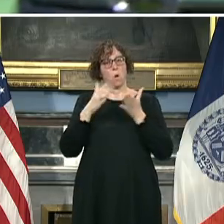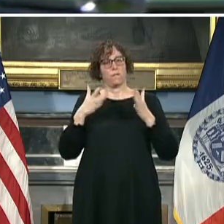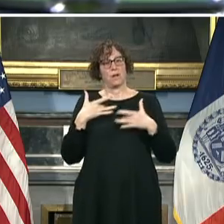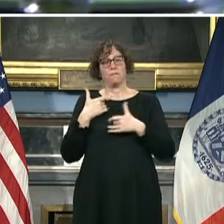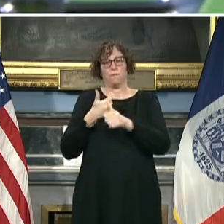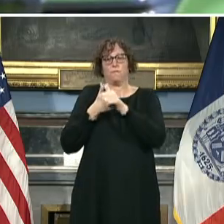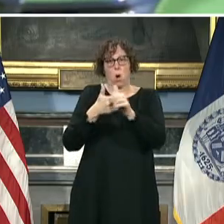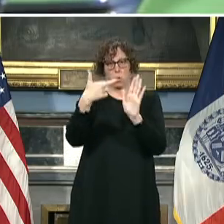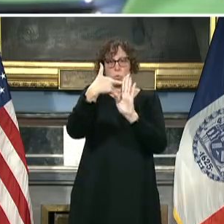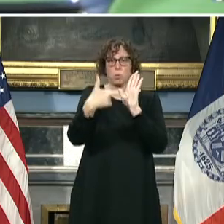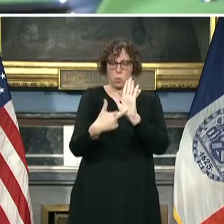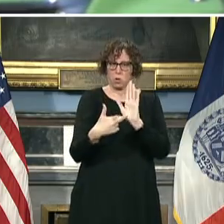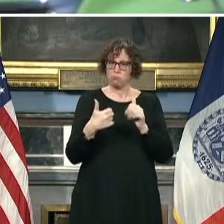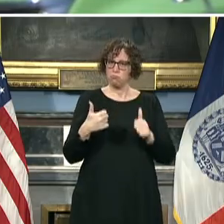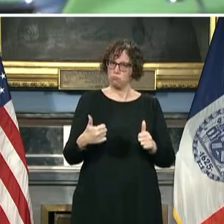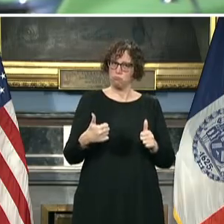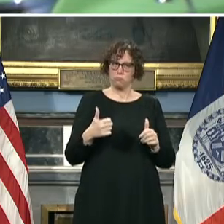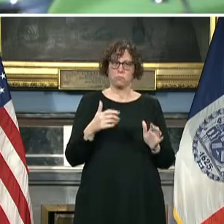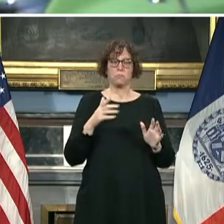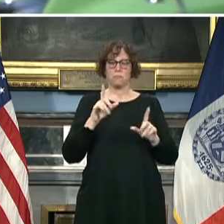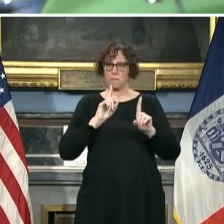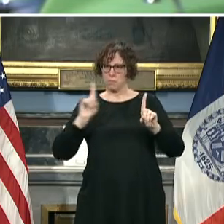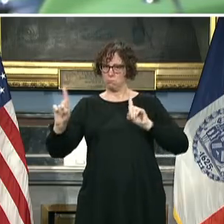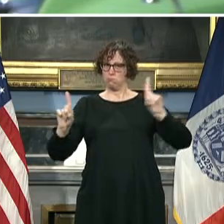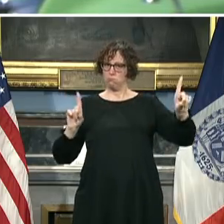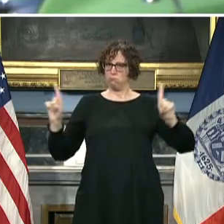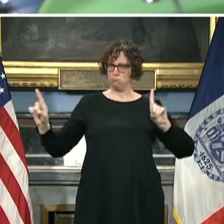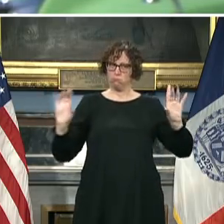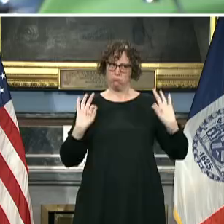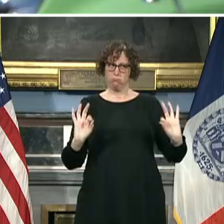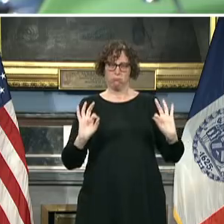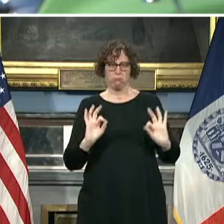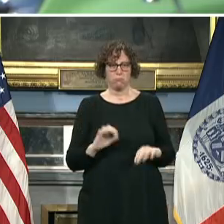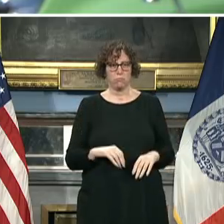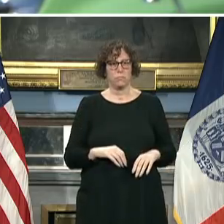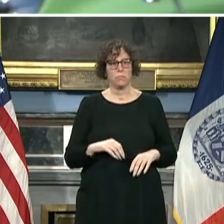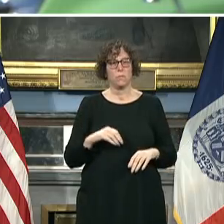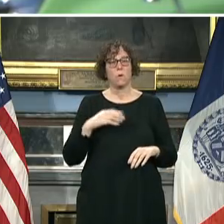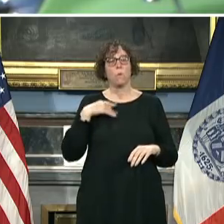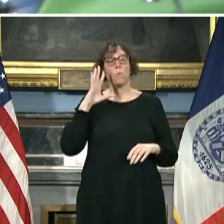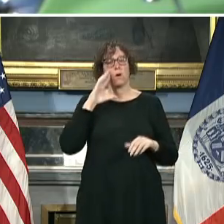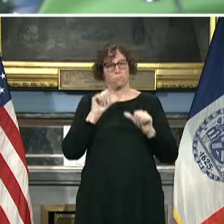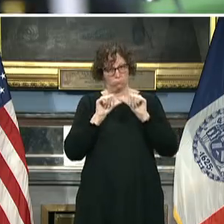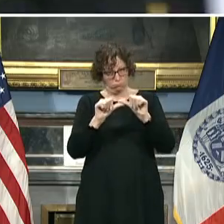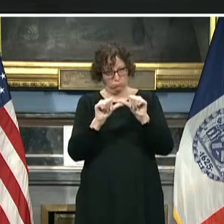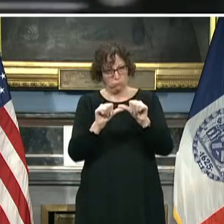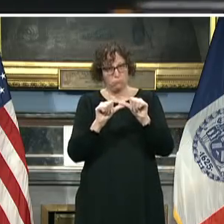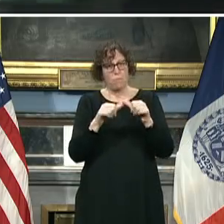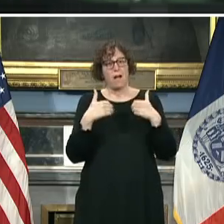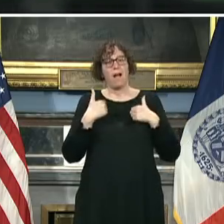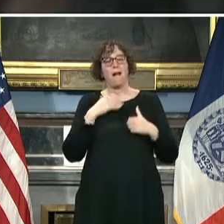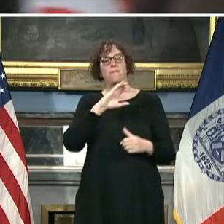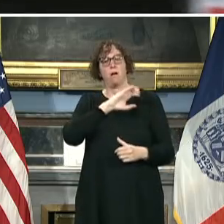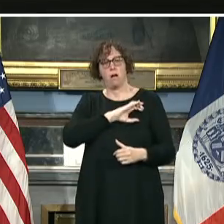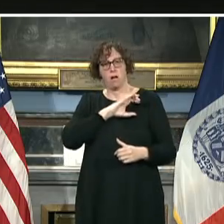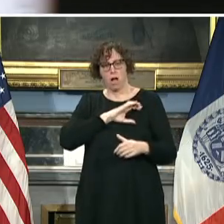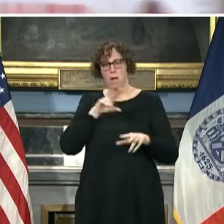CONCERNED ABOUT, BUT THE OVERALL RALEI TYIS THAT PEOPLE ARE OBSERVING THIS, BUT WE DO NEED TO